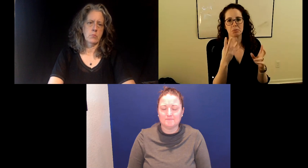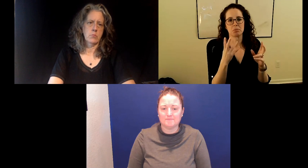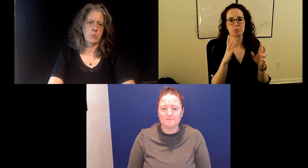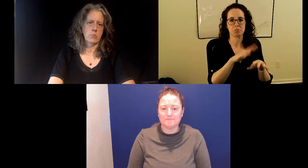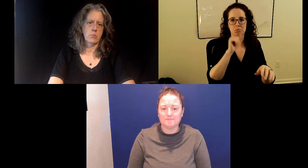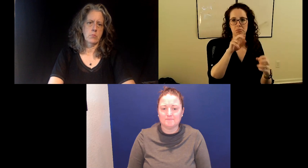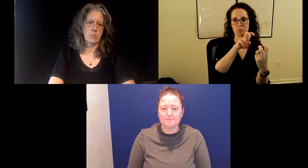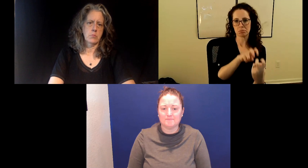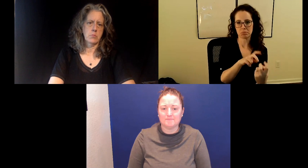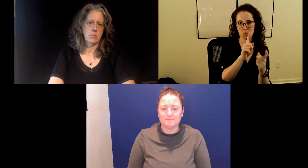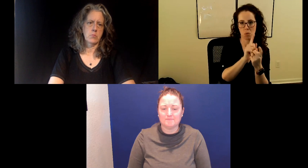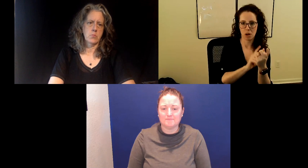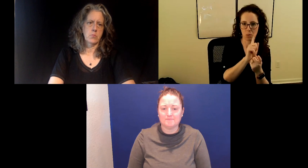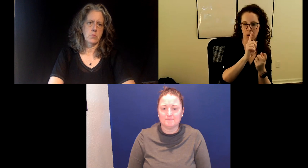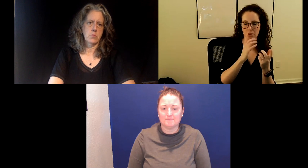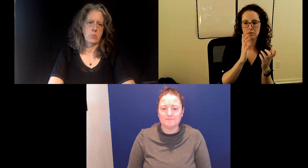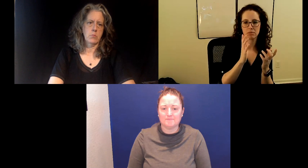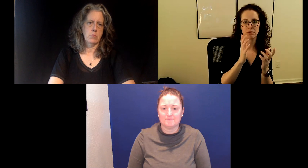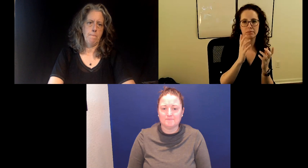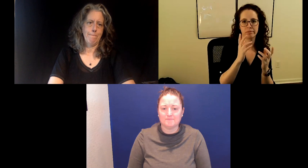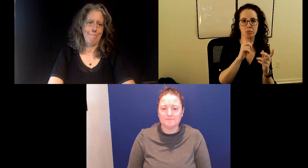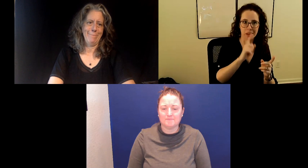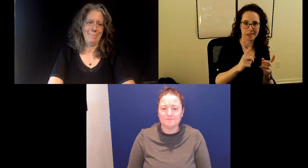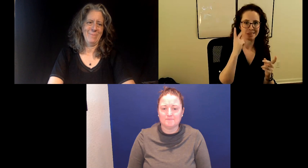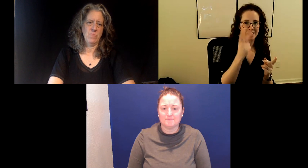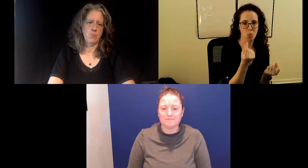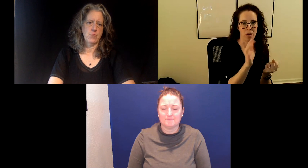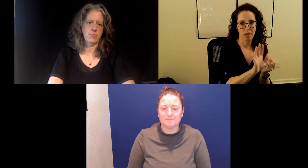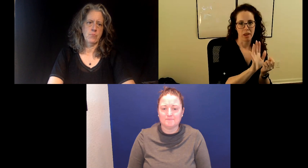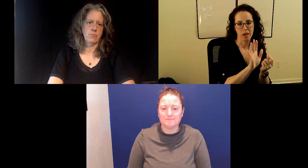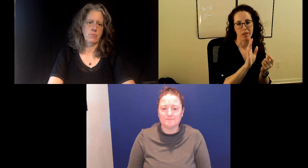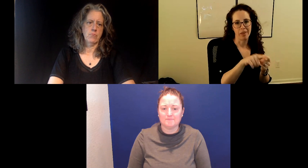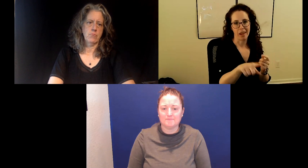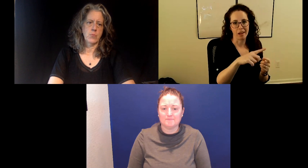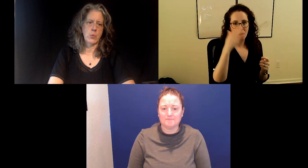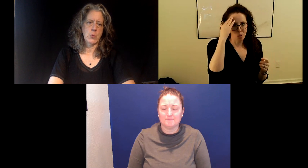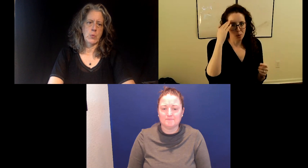to be able to work to the level um sometimes it means sitting down one-on-one with the students